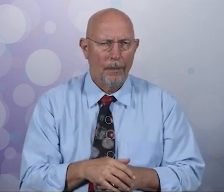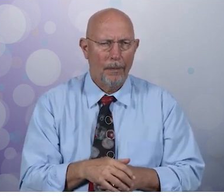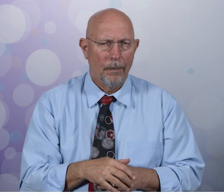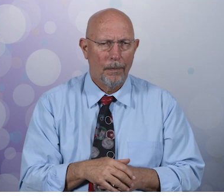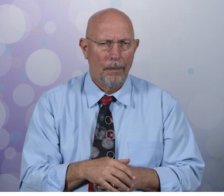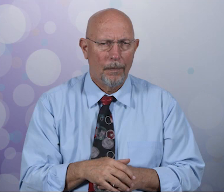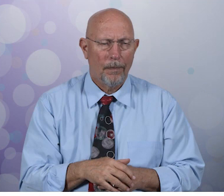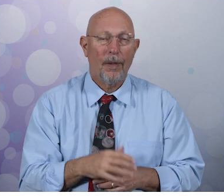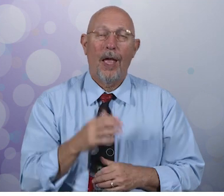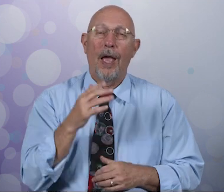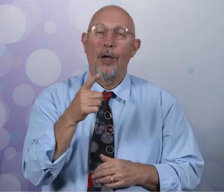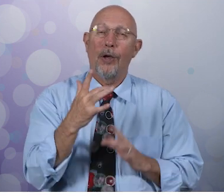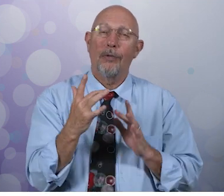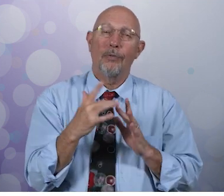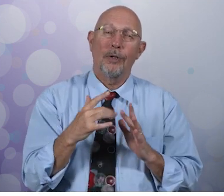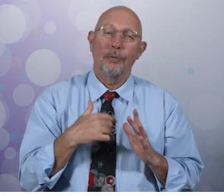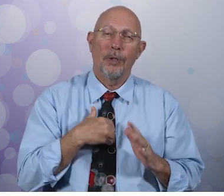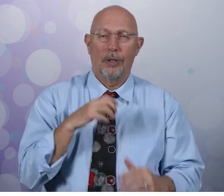And you can reach me, Shawna Benson,